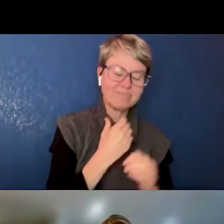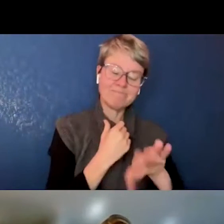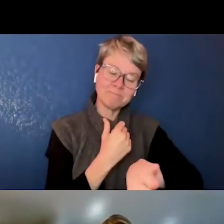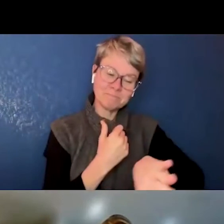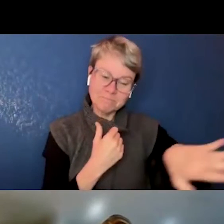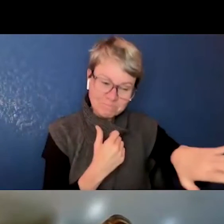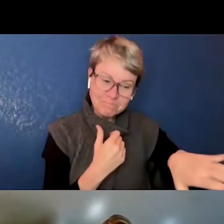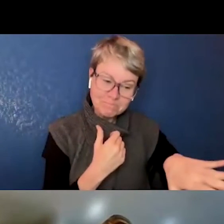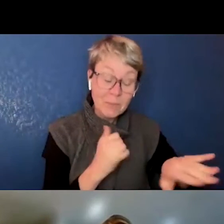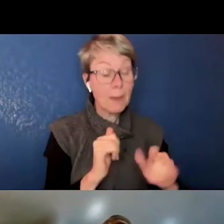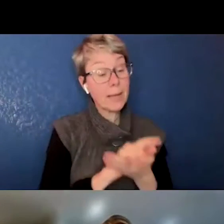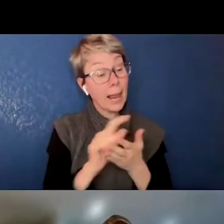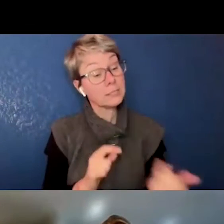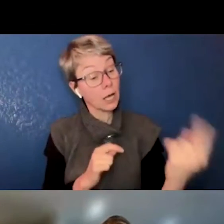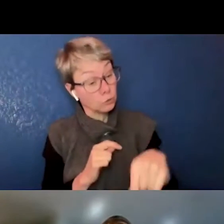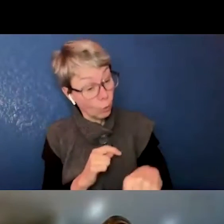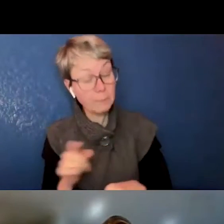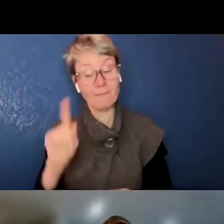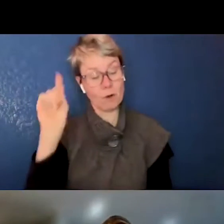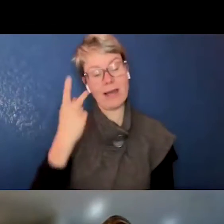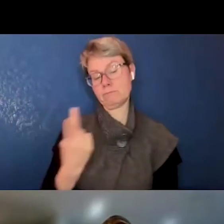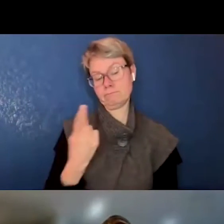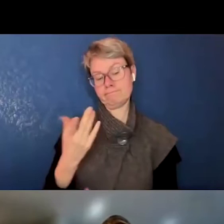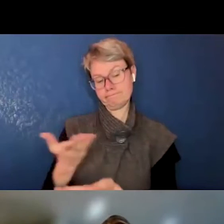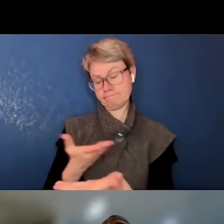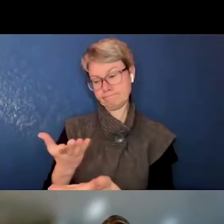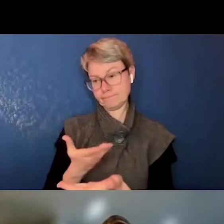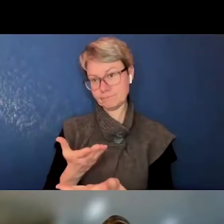and we might bring you in later if that's okay but we're always looking at what our clients